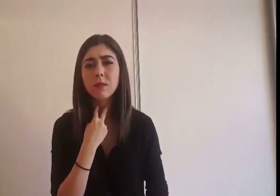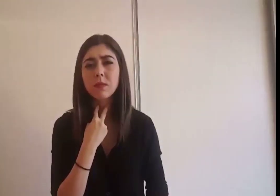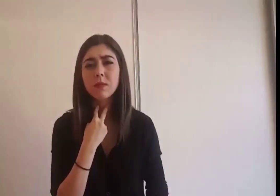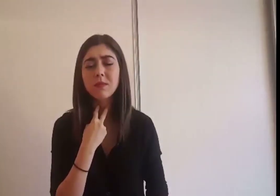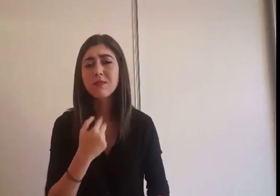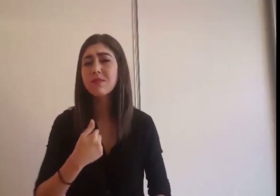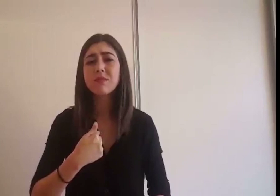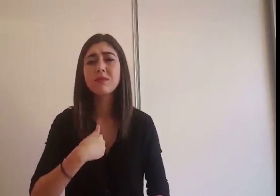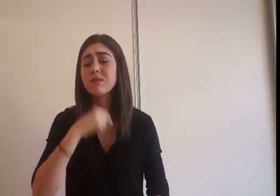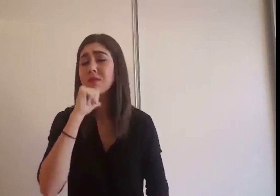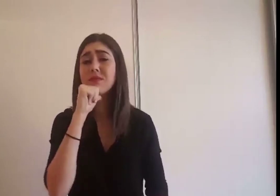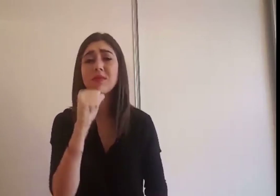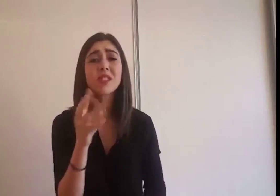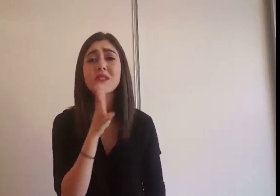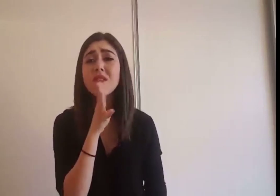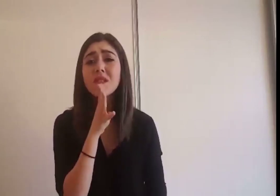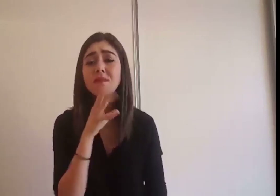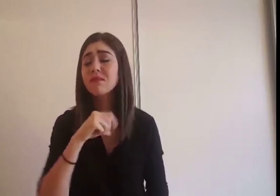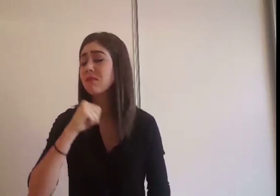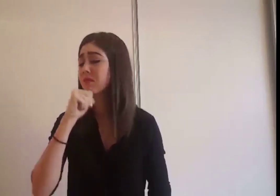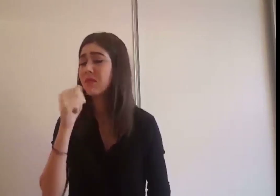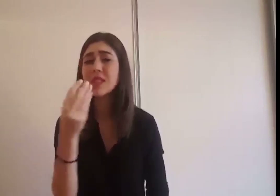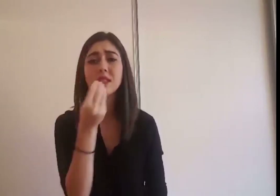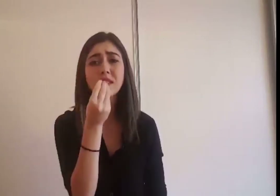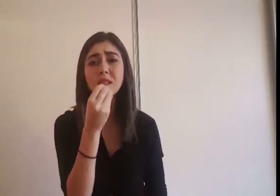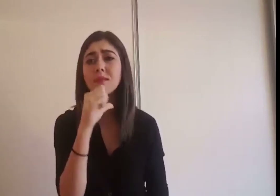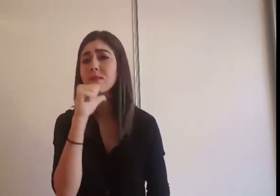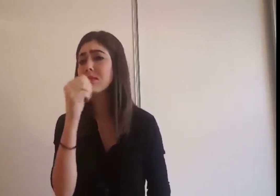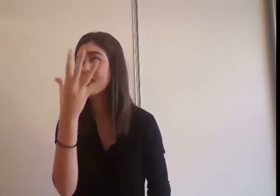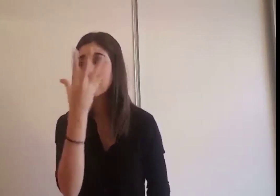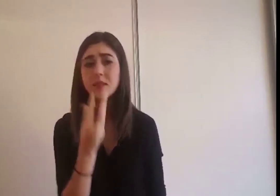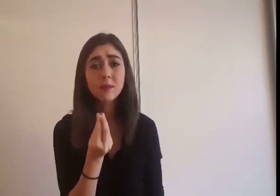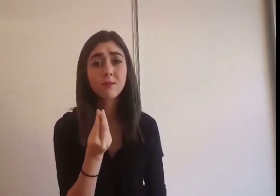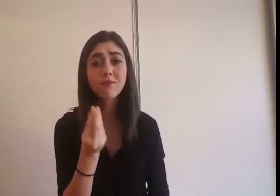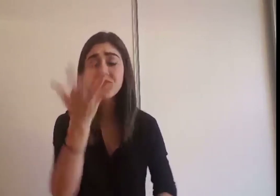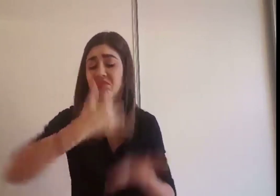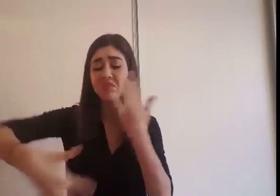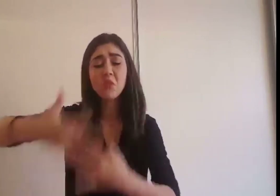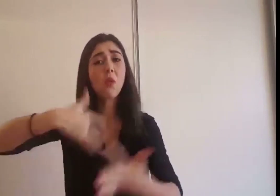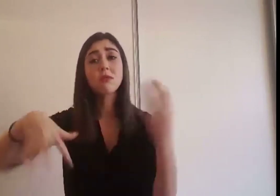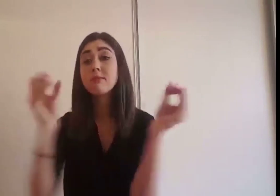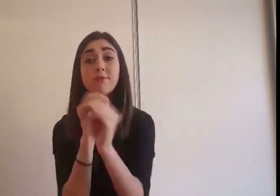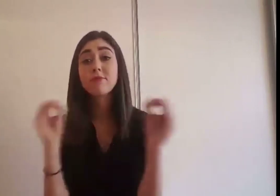I didn't talk, I didn't eat, I didn't sleep. I didn't interact with anyone.